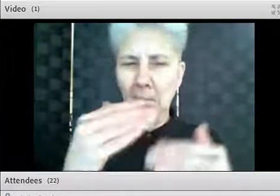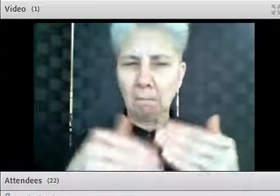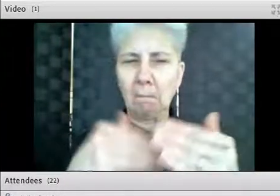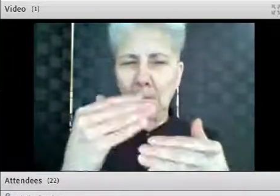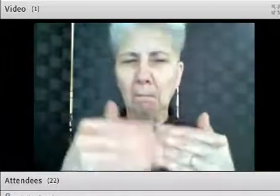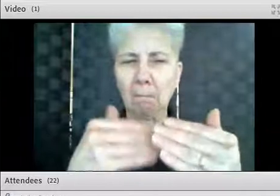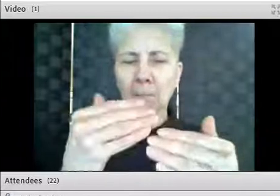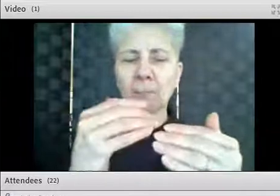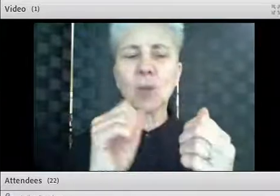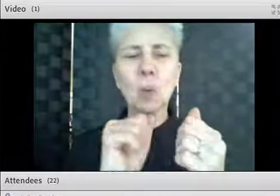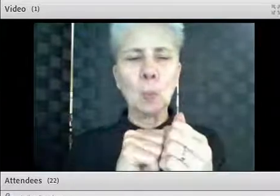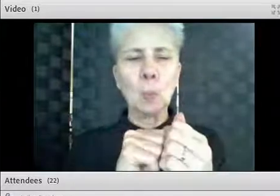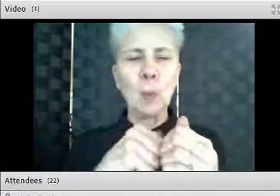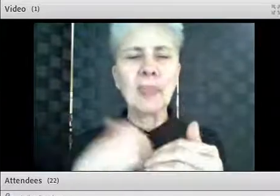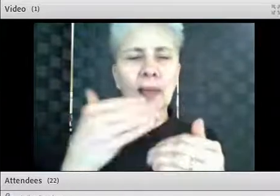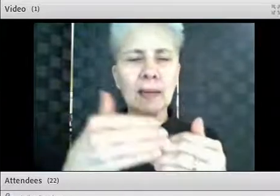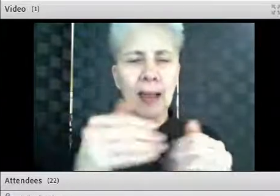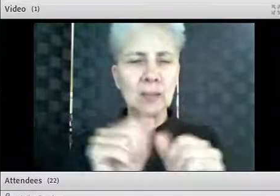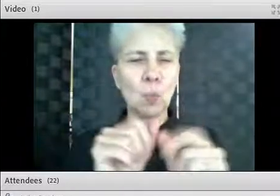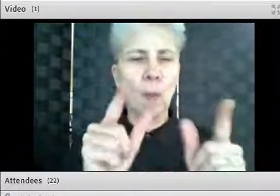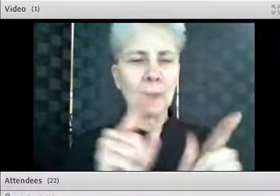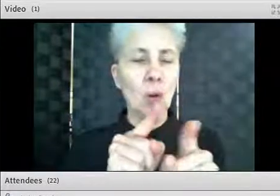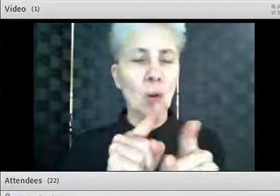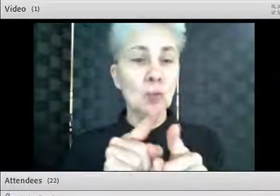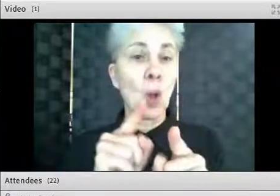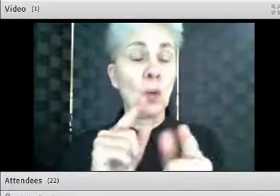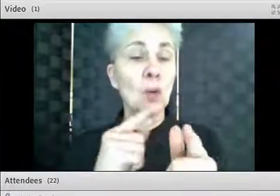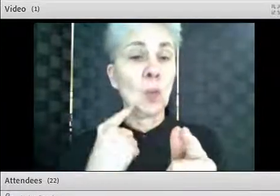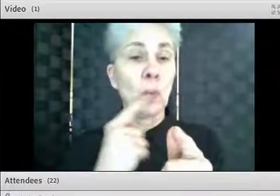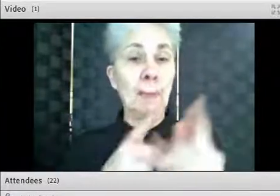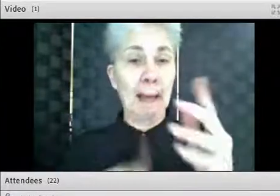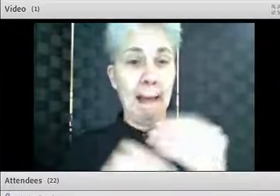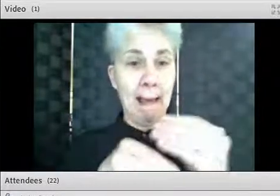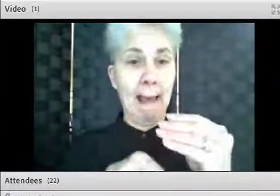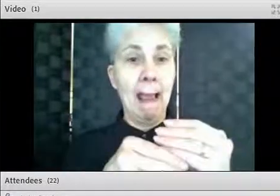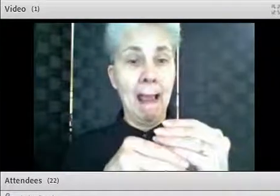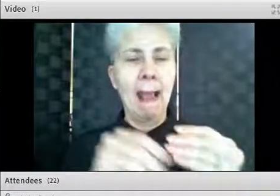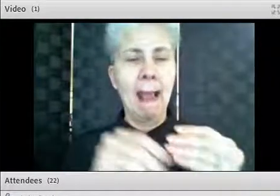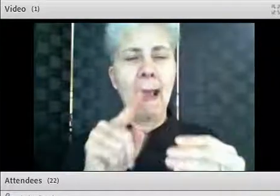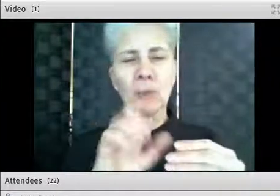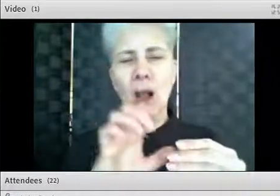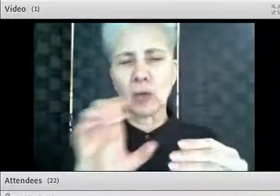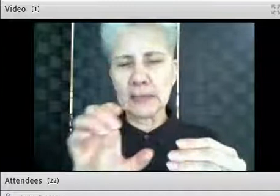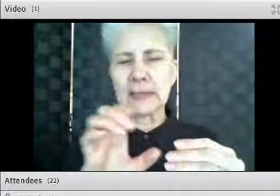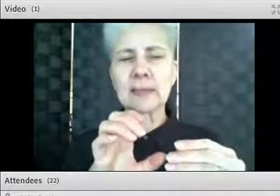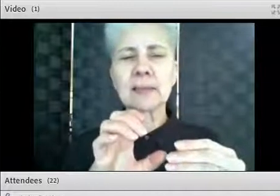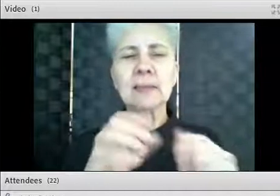as well where we're going to actually be building Library of Congress Classification call numbers.